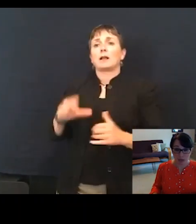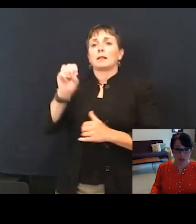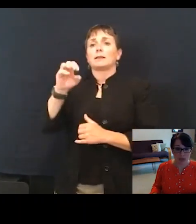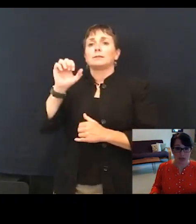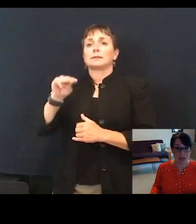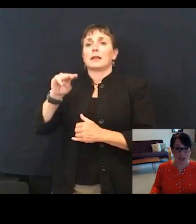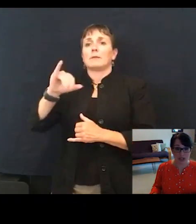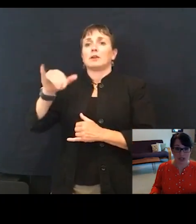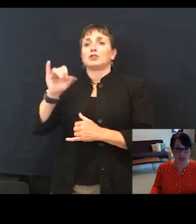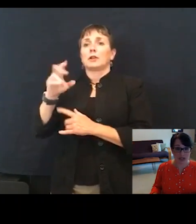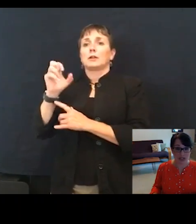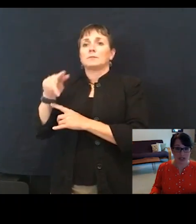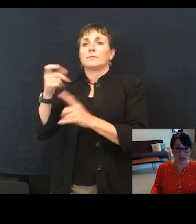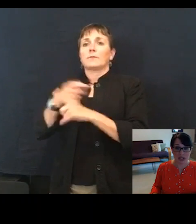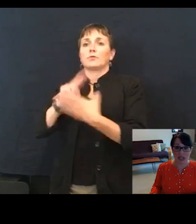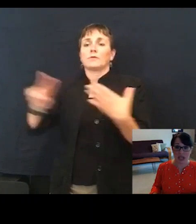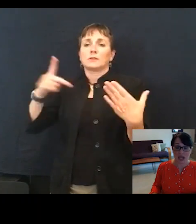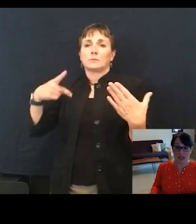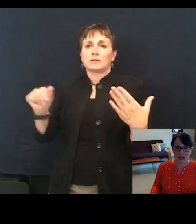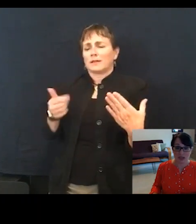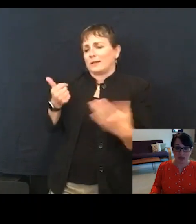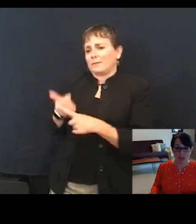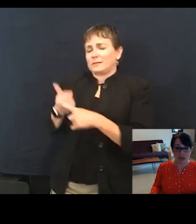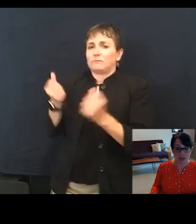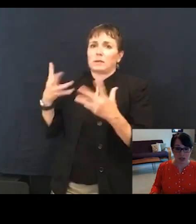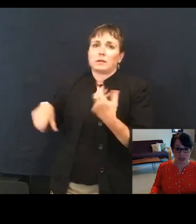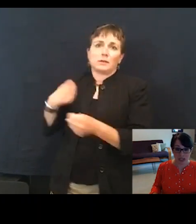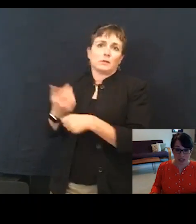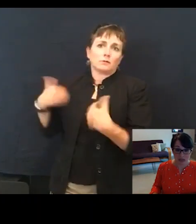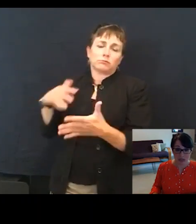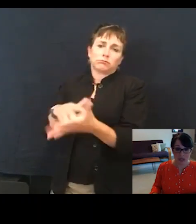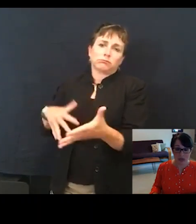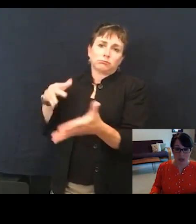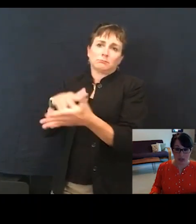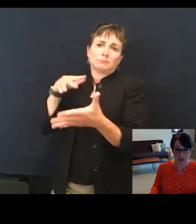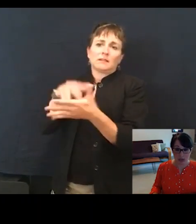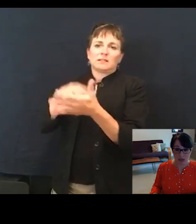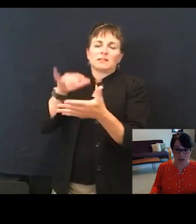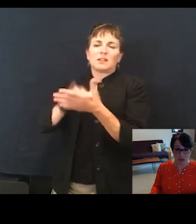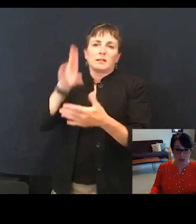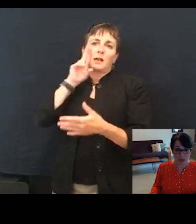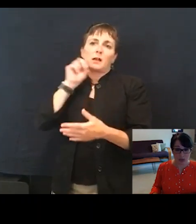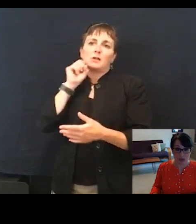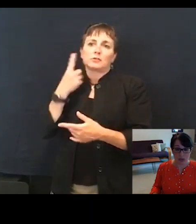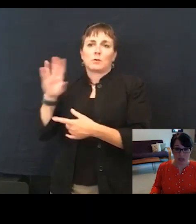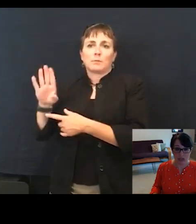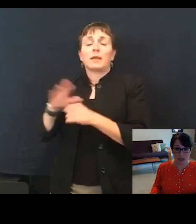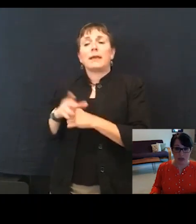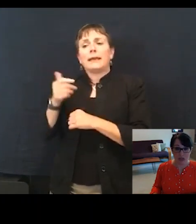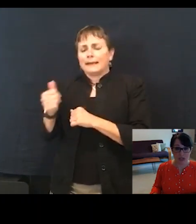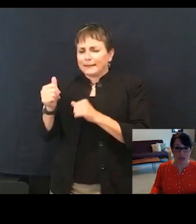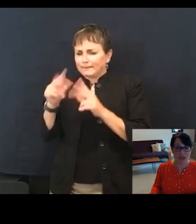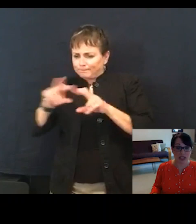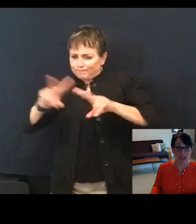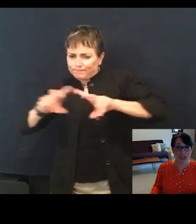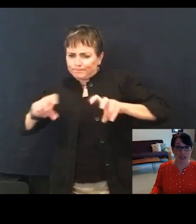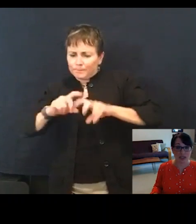of years studying this disease. And he's looked extensively at the retinal structure of USH1B patients using a technique called